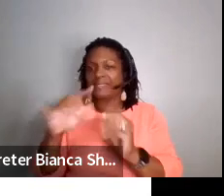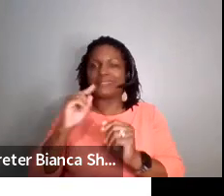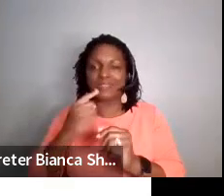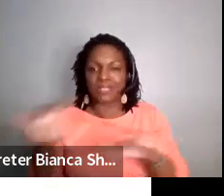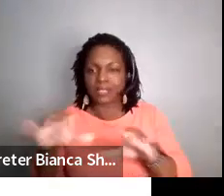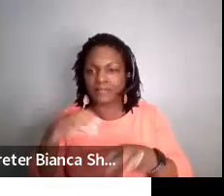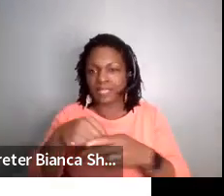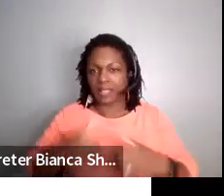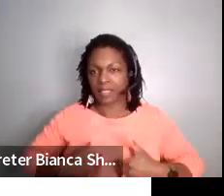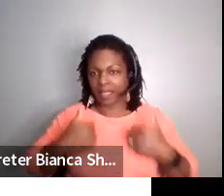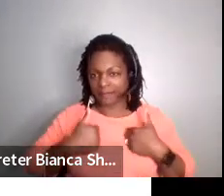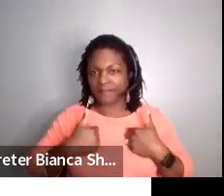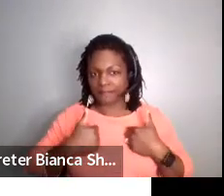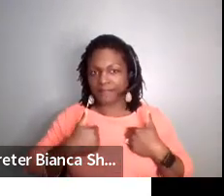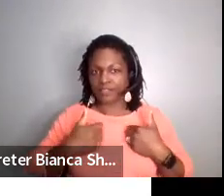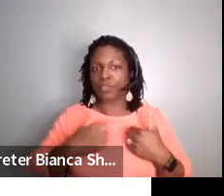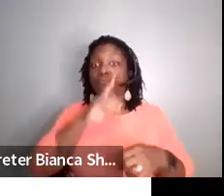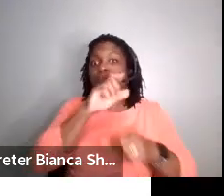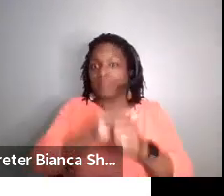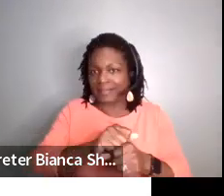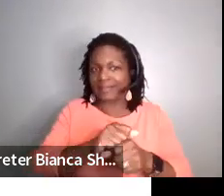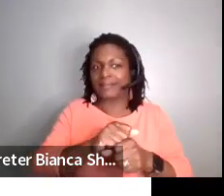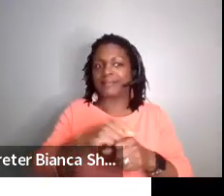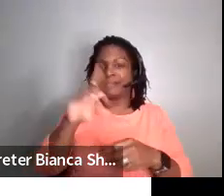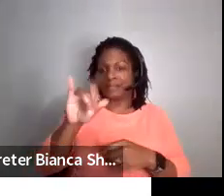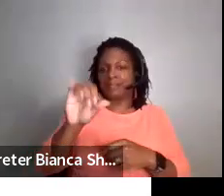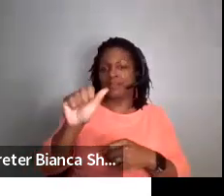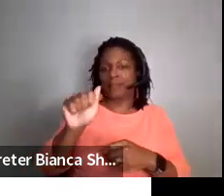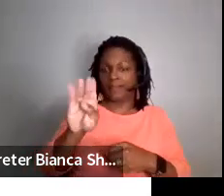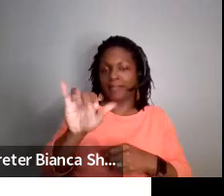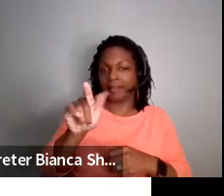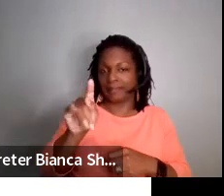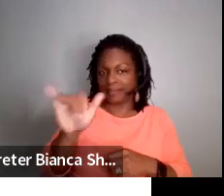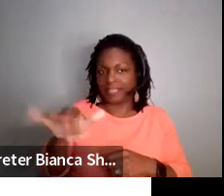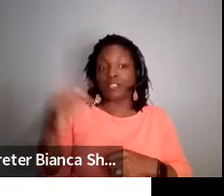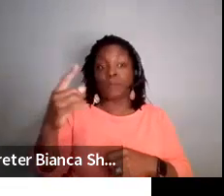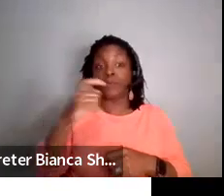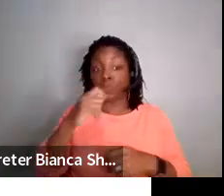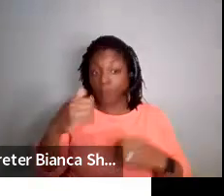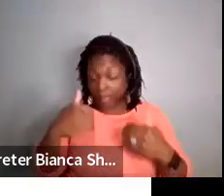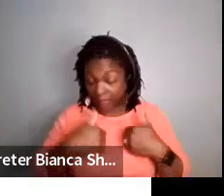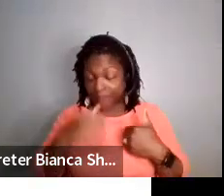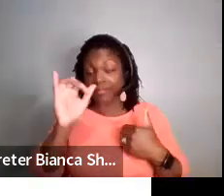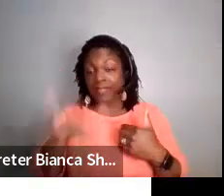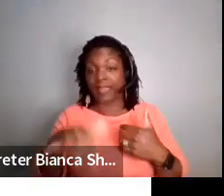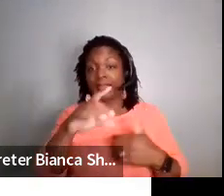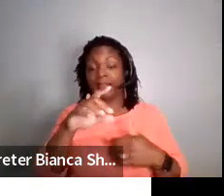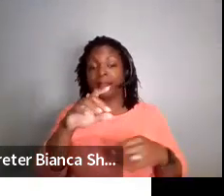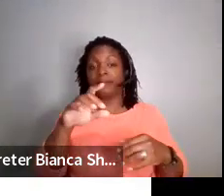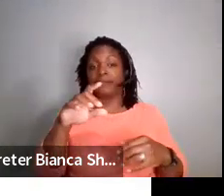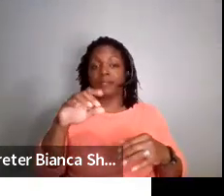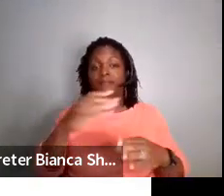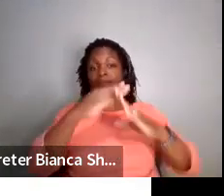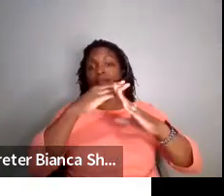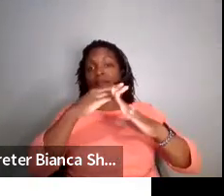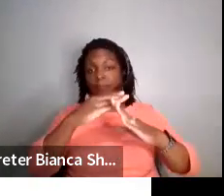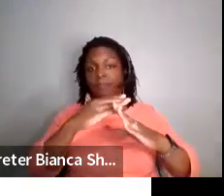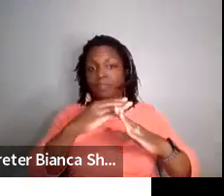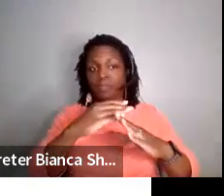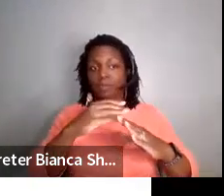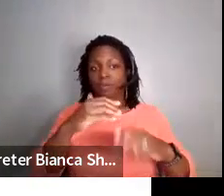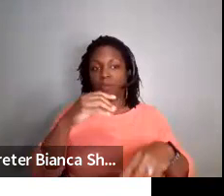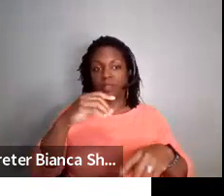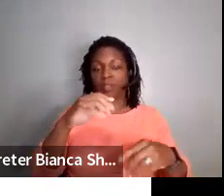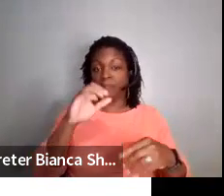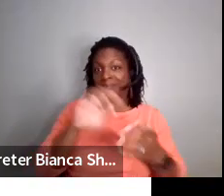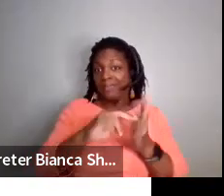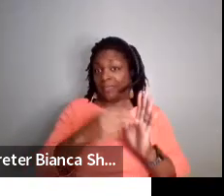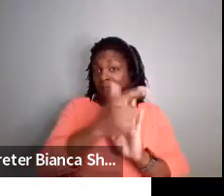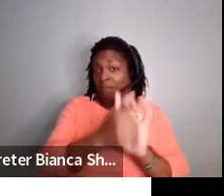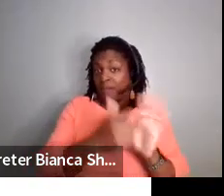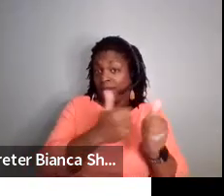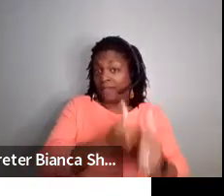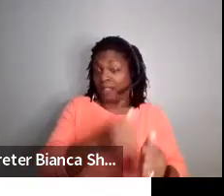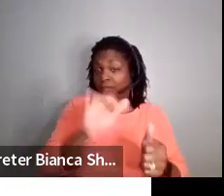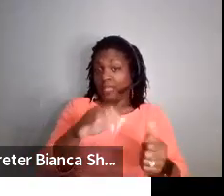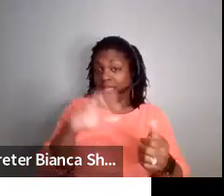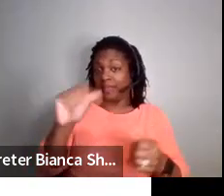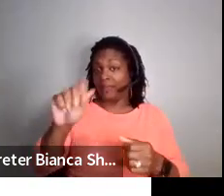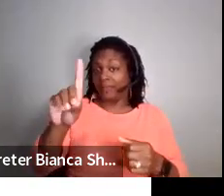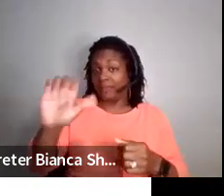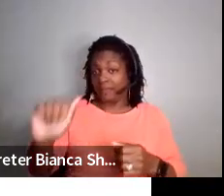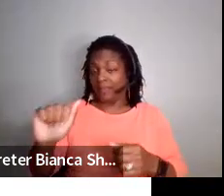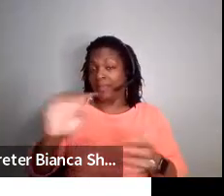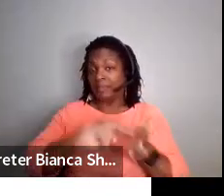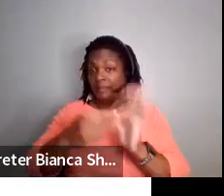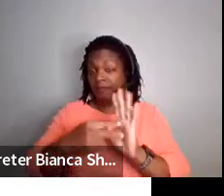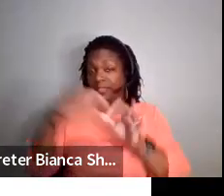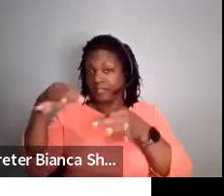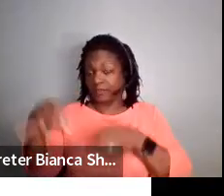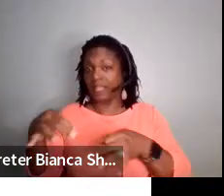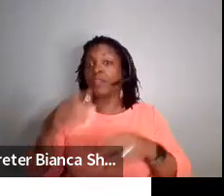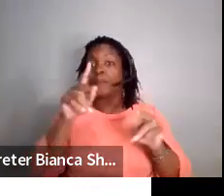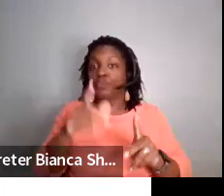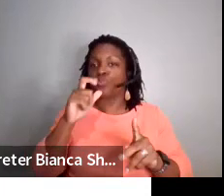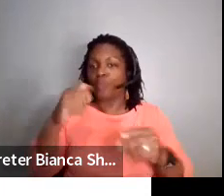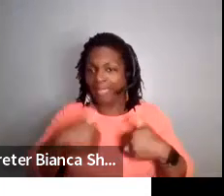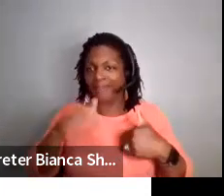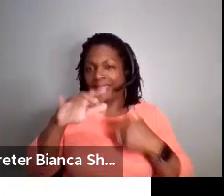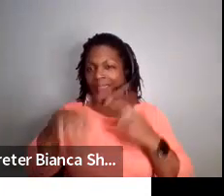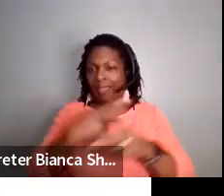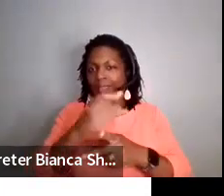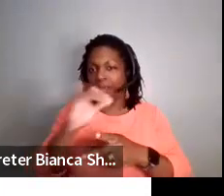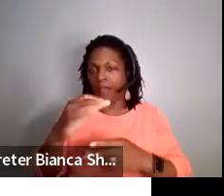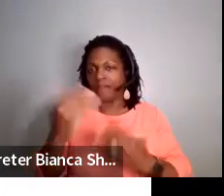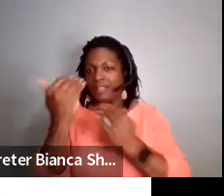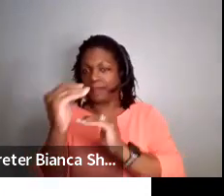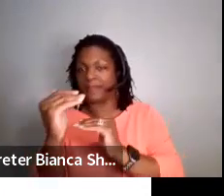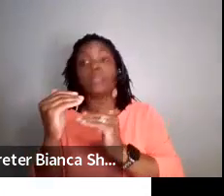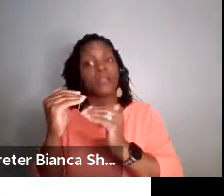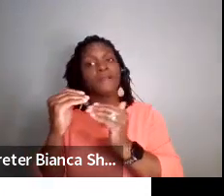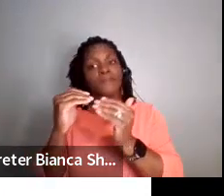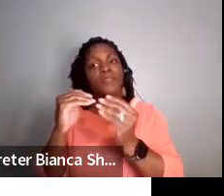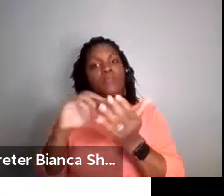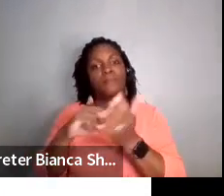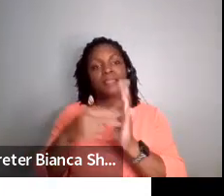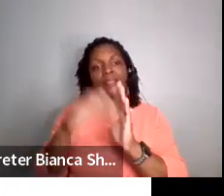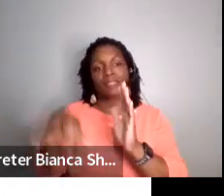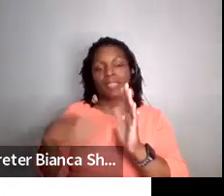Actual disability. with a record of such an impairment record off terms as defined by Ada person who is regarded having such an impairment regarded as so, the key terms are actual disability.